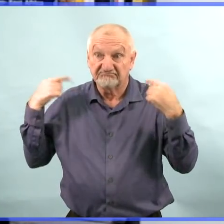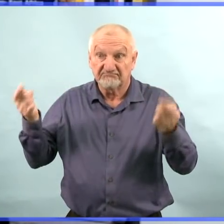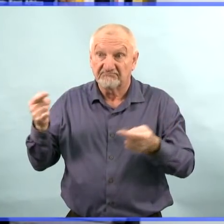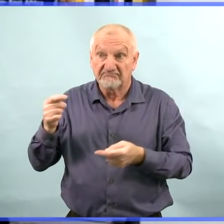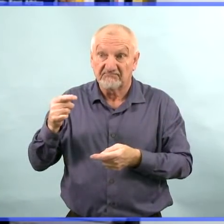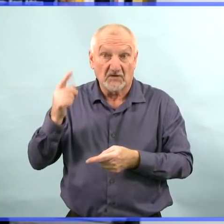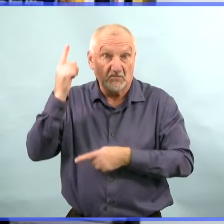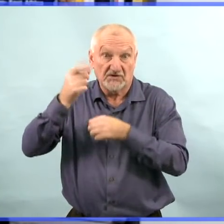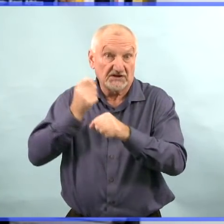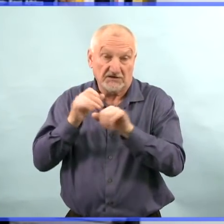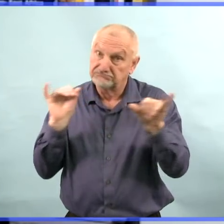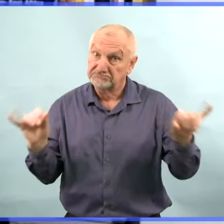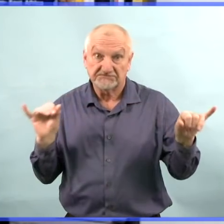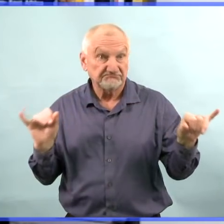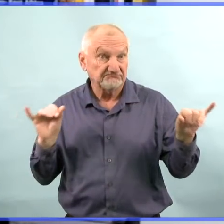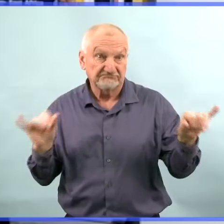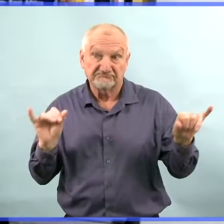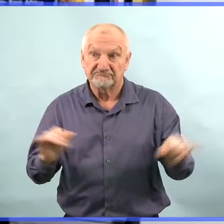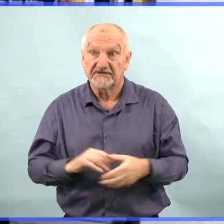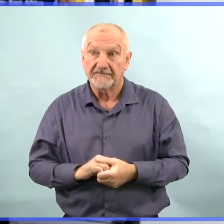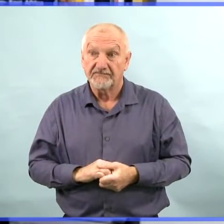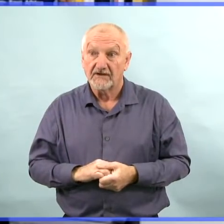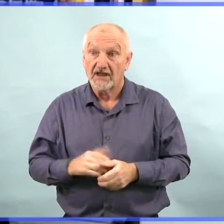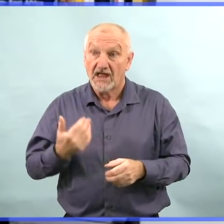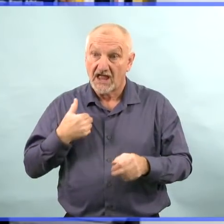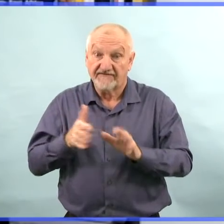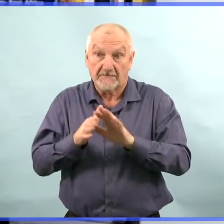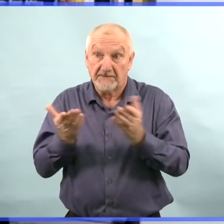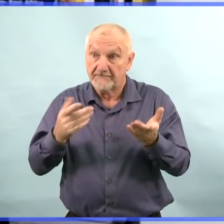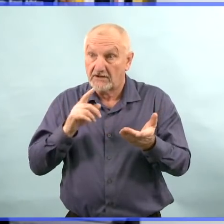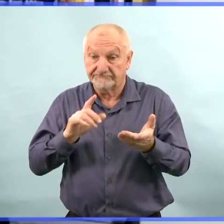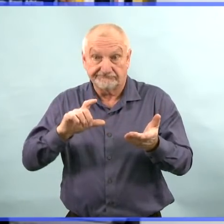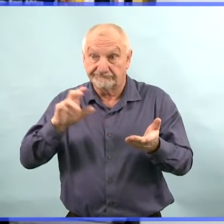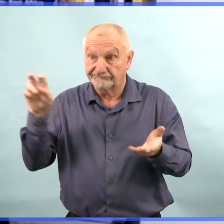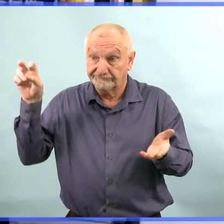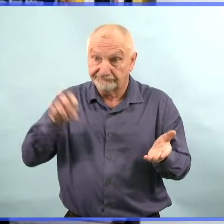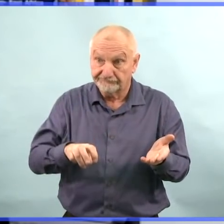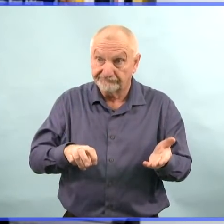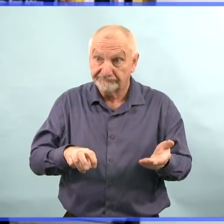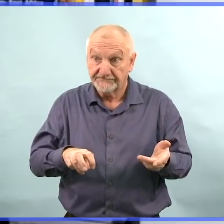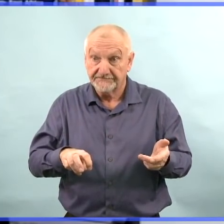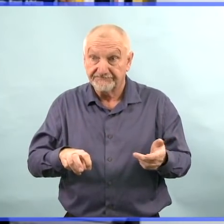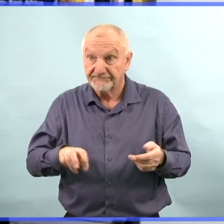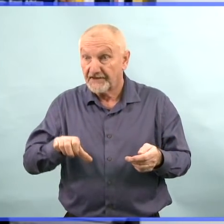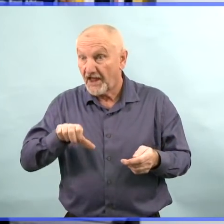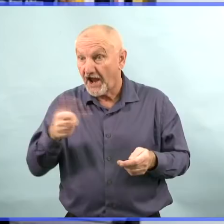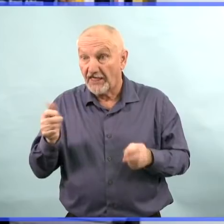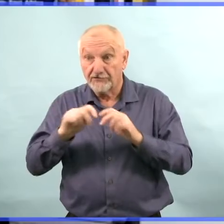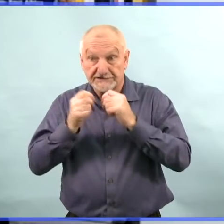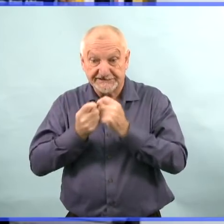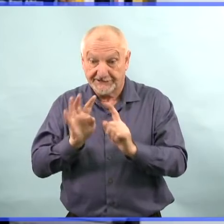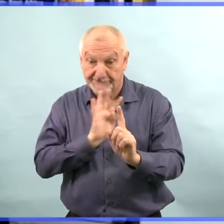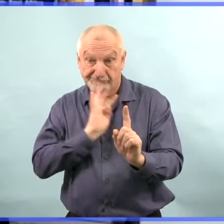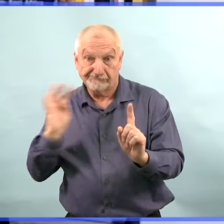along with some of the other new immunizers going to the schools and setting up clinics in